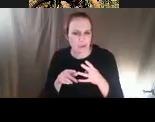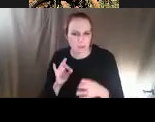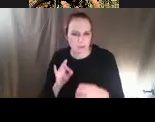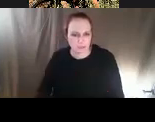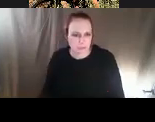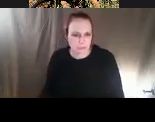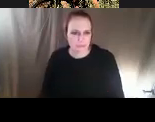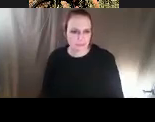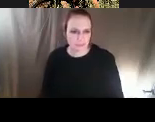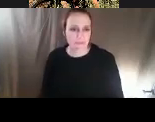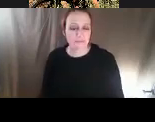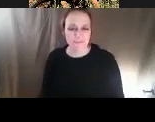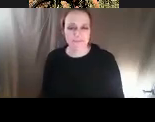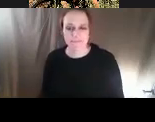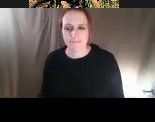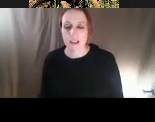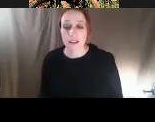So, that intersection of the microaggressions is